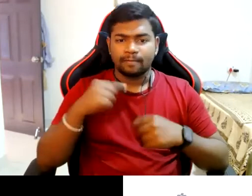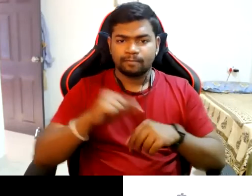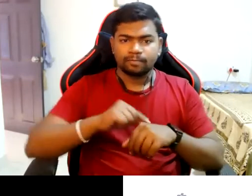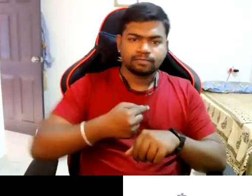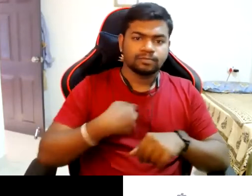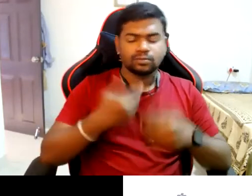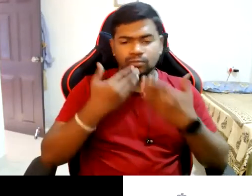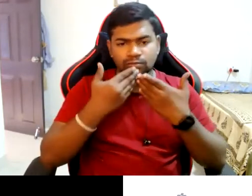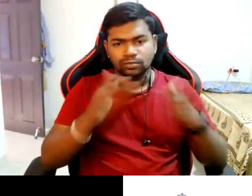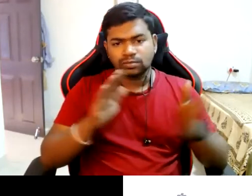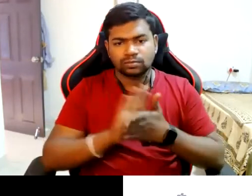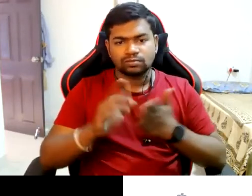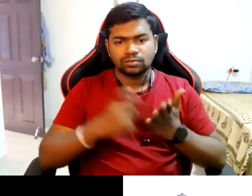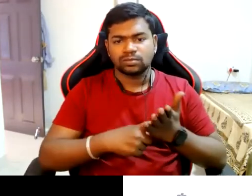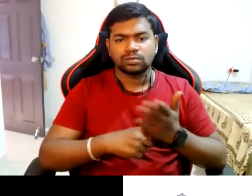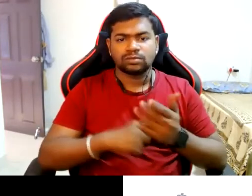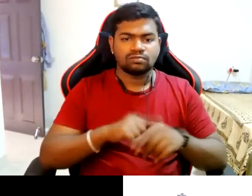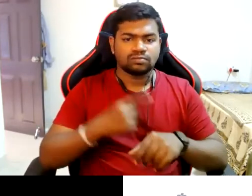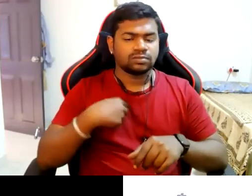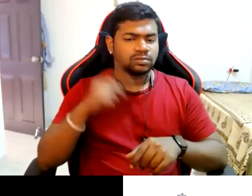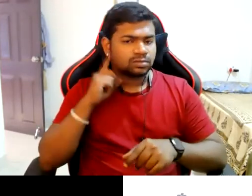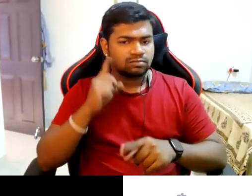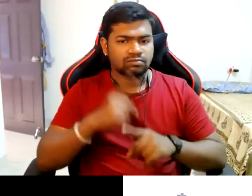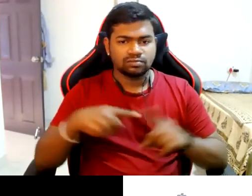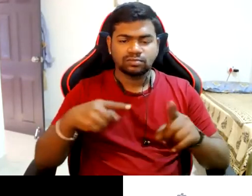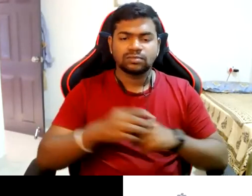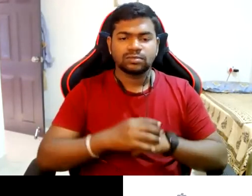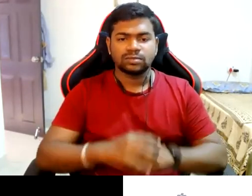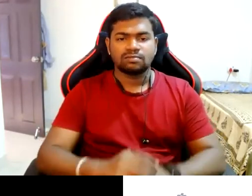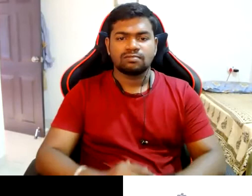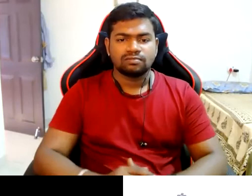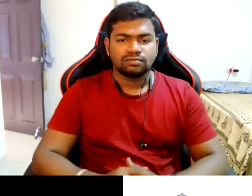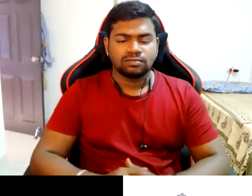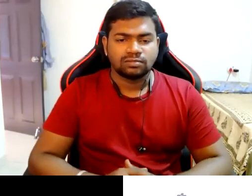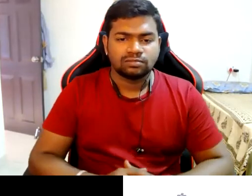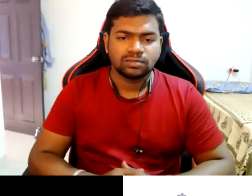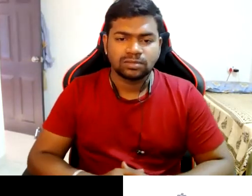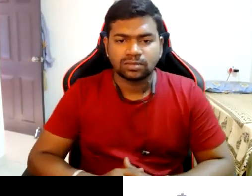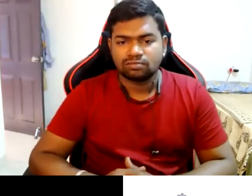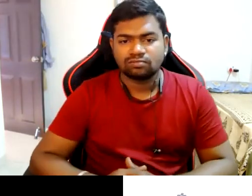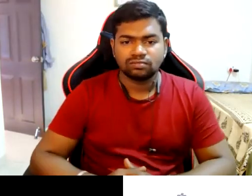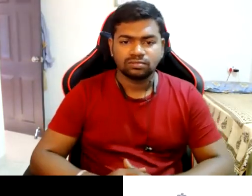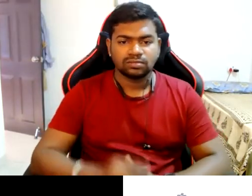I told the HR at very first moment that i am the person with hearing imapairment. so thing is that.